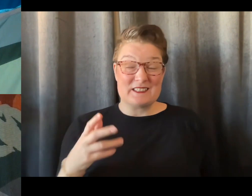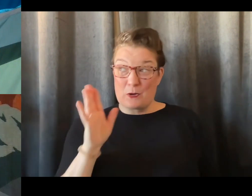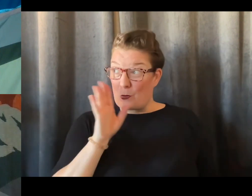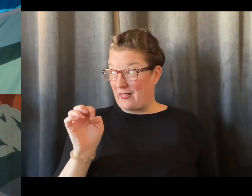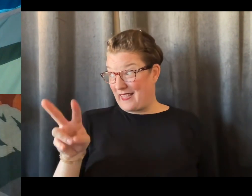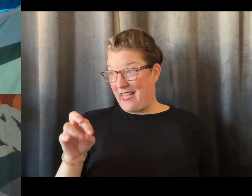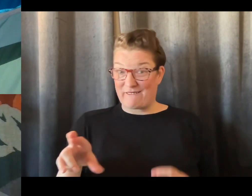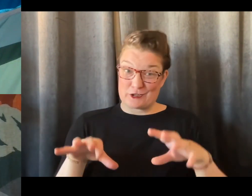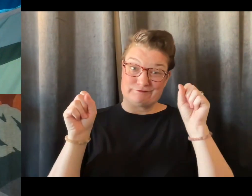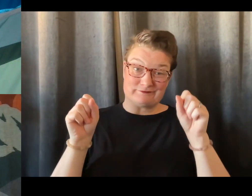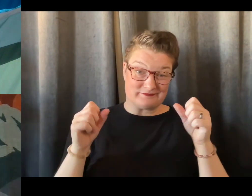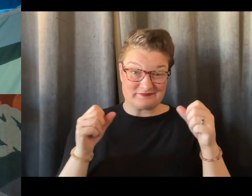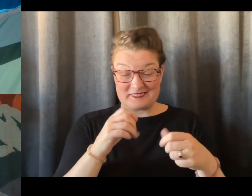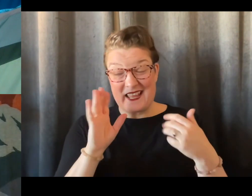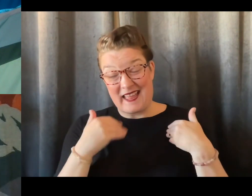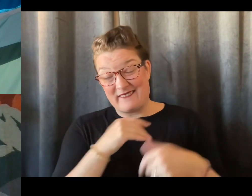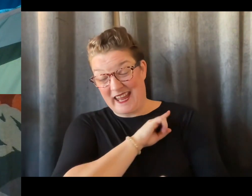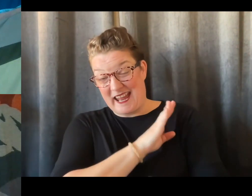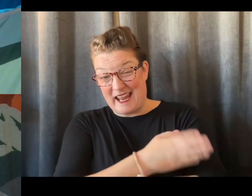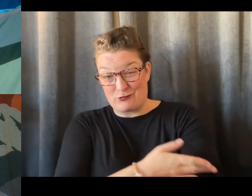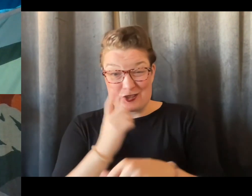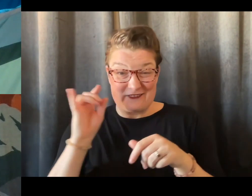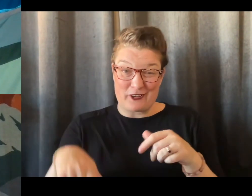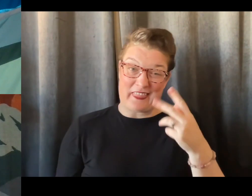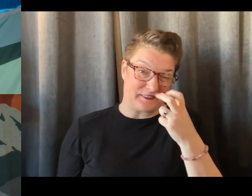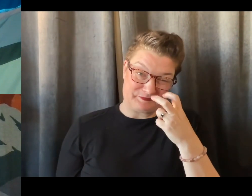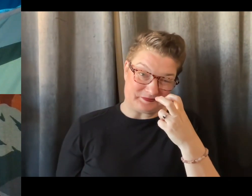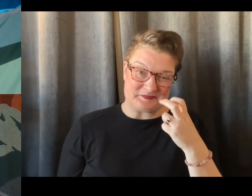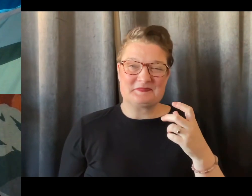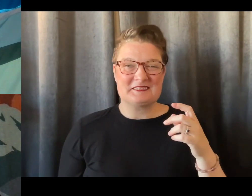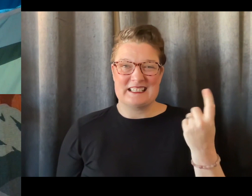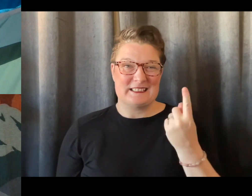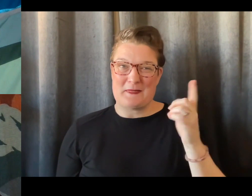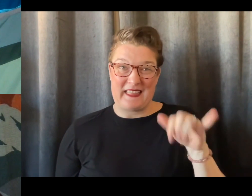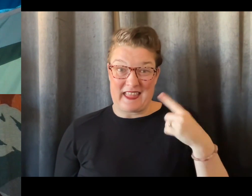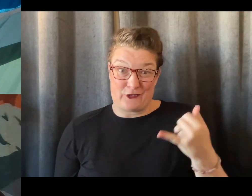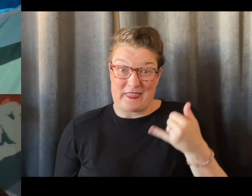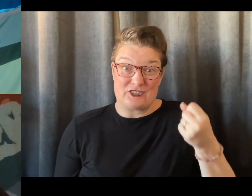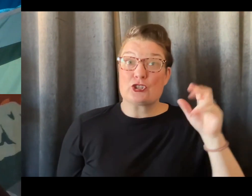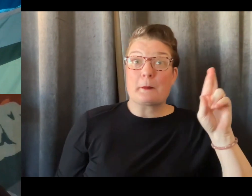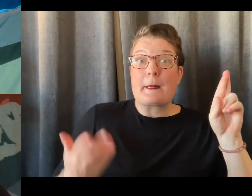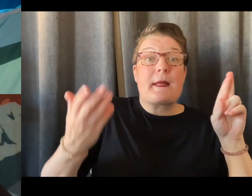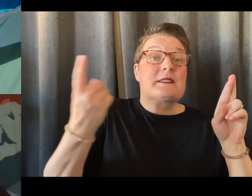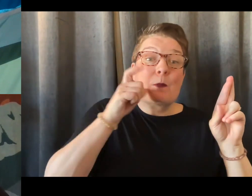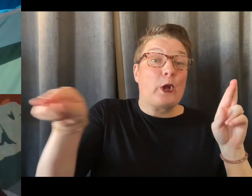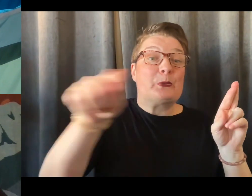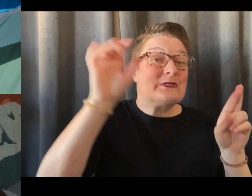some, probably not have the energy to create something like that this year. Rebekah: But maybe someone listening will Nomy: if anyone else does, yes, yes, please.